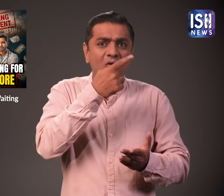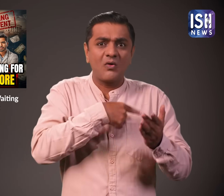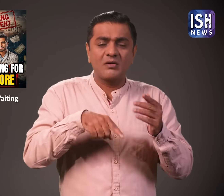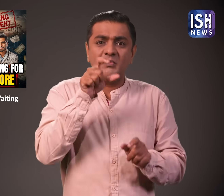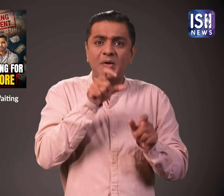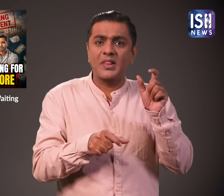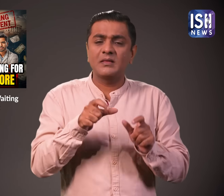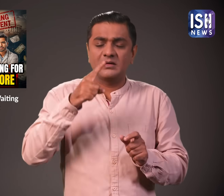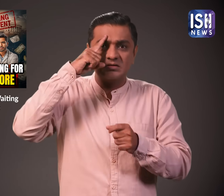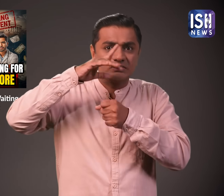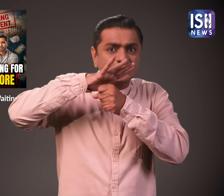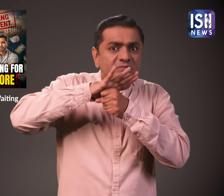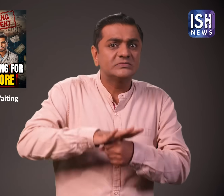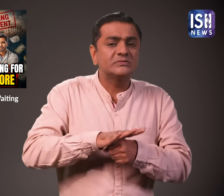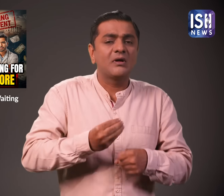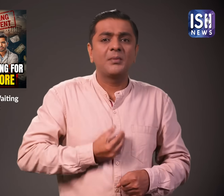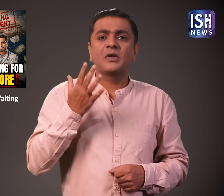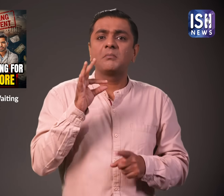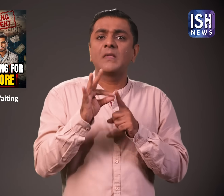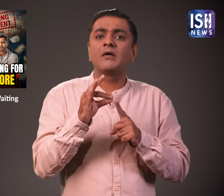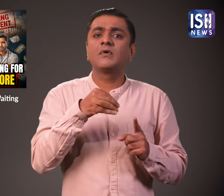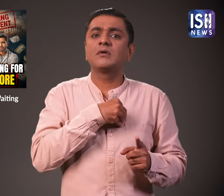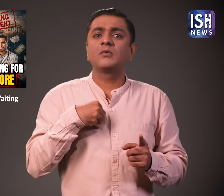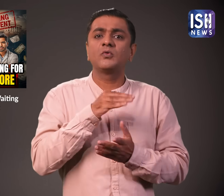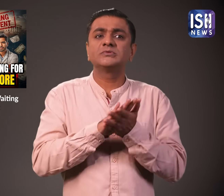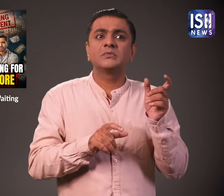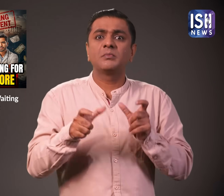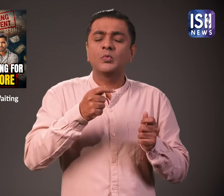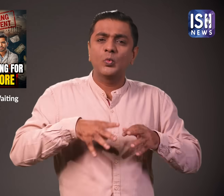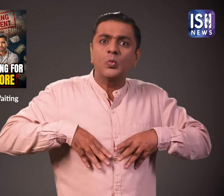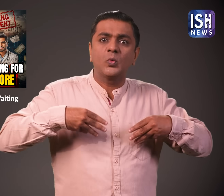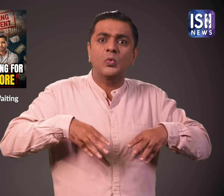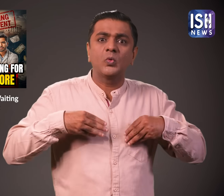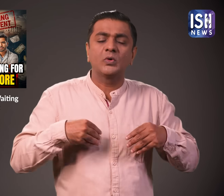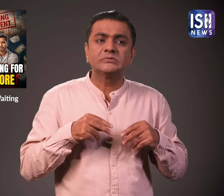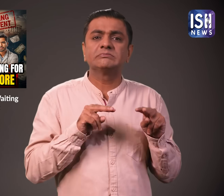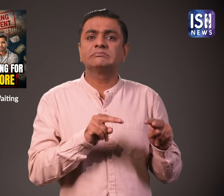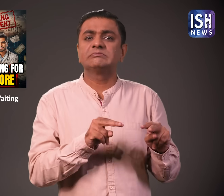People are stressed and upset as private hospitals bear the cost.